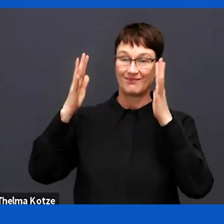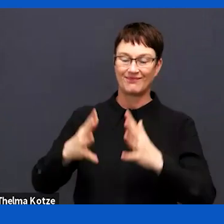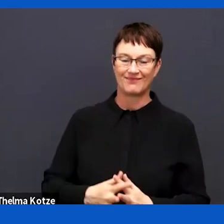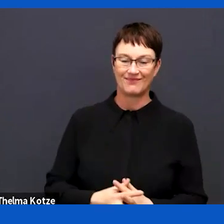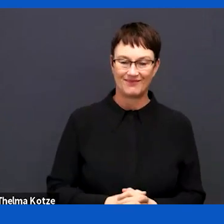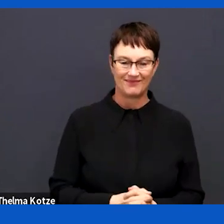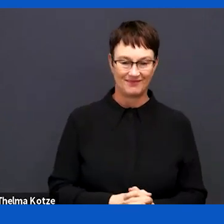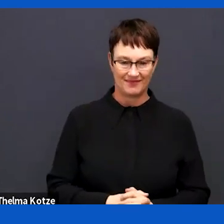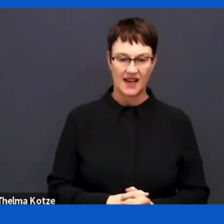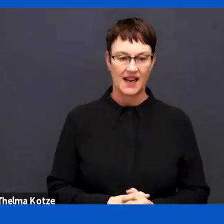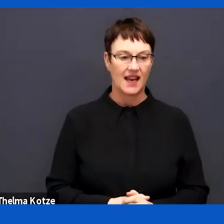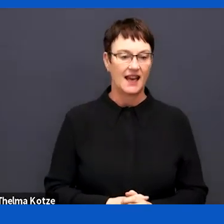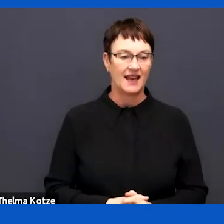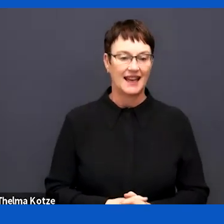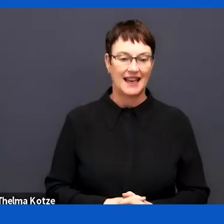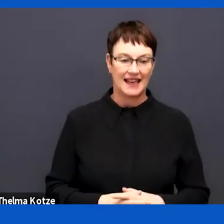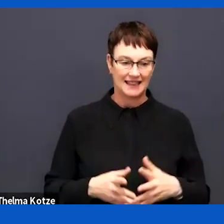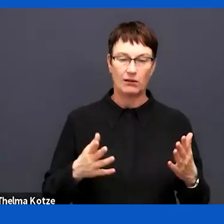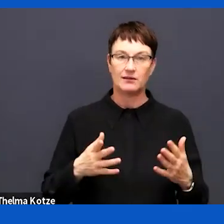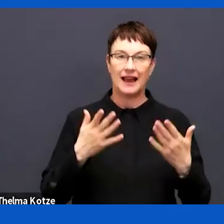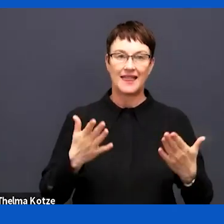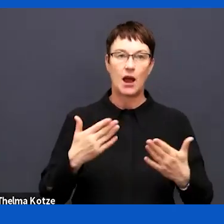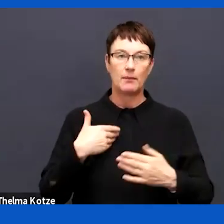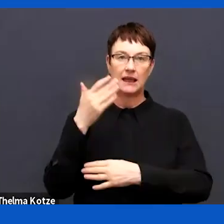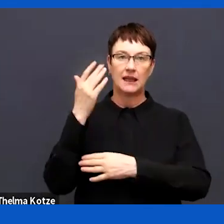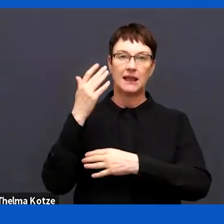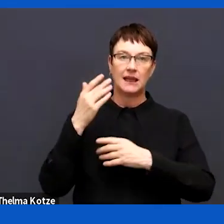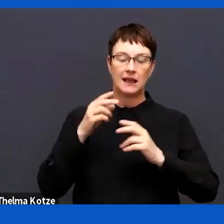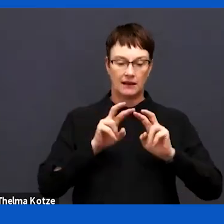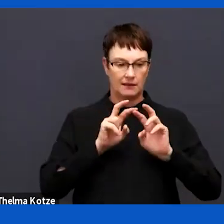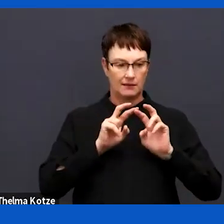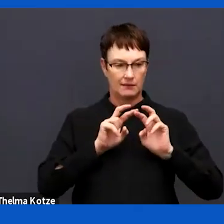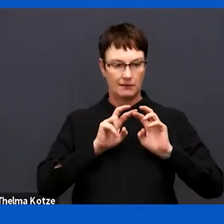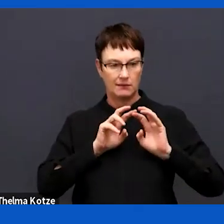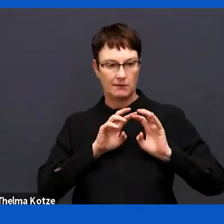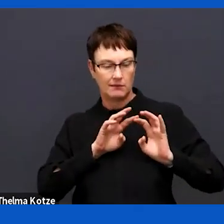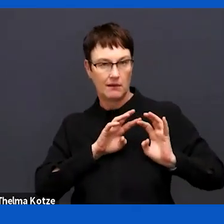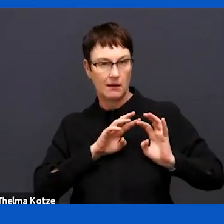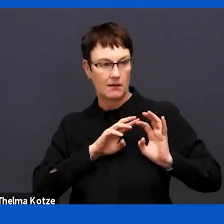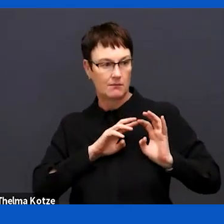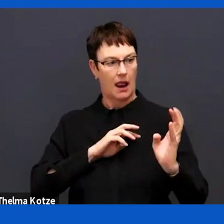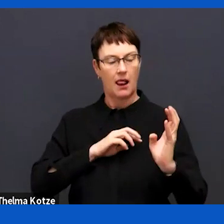a presentation instead of a panel discussion, but that was very good. I have understood that